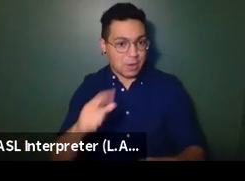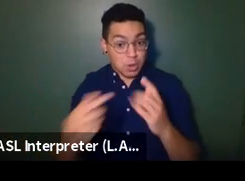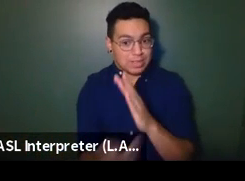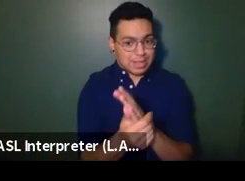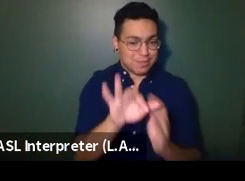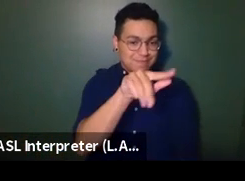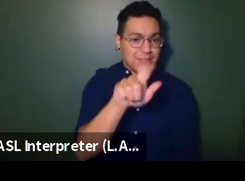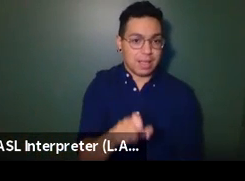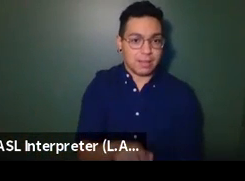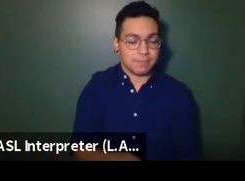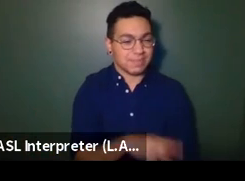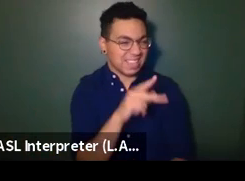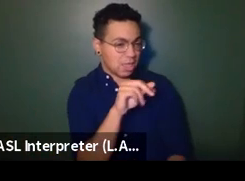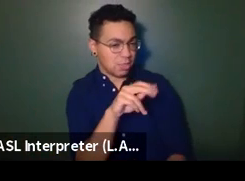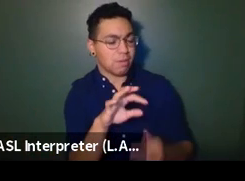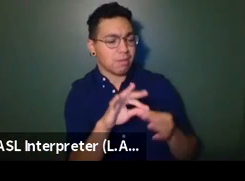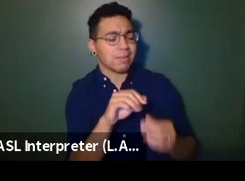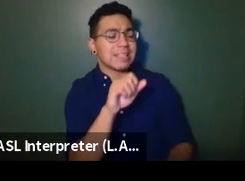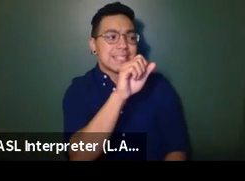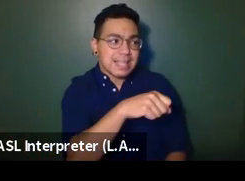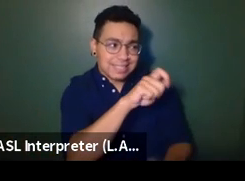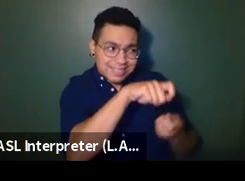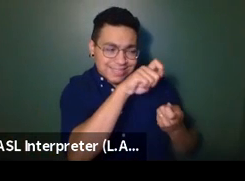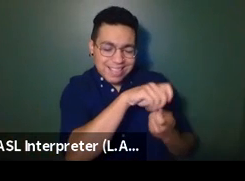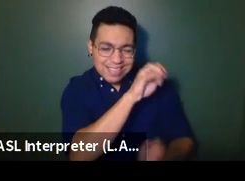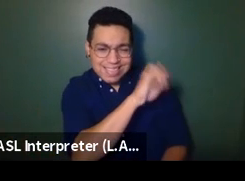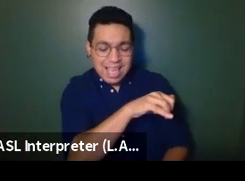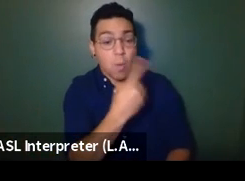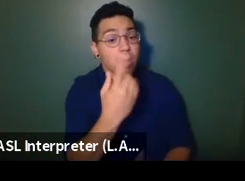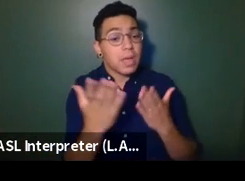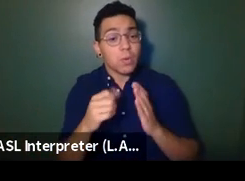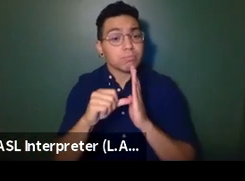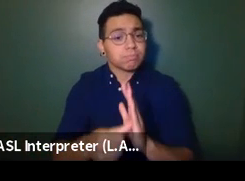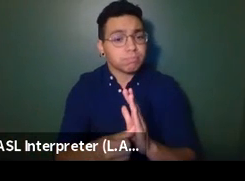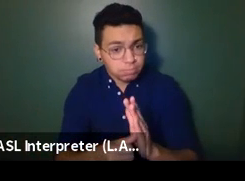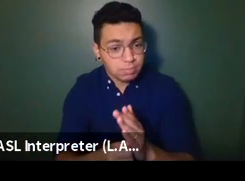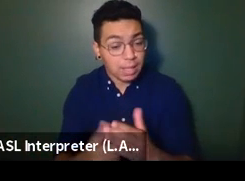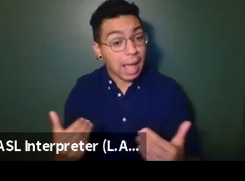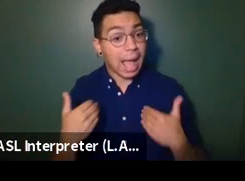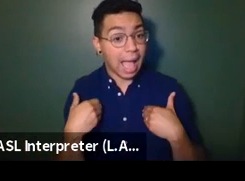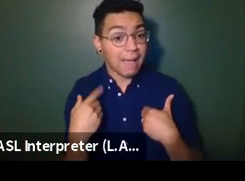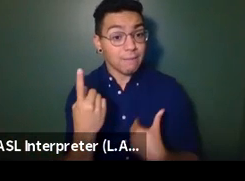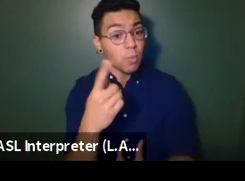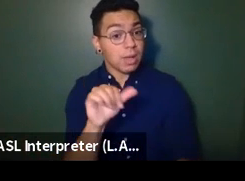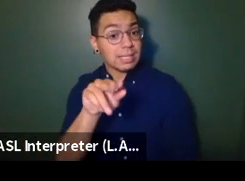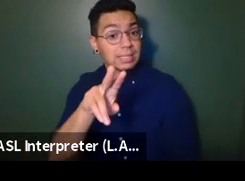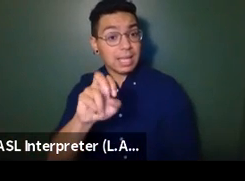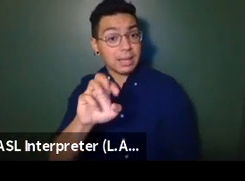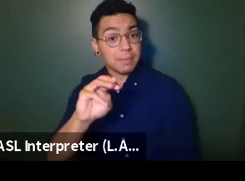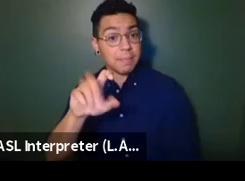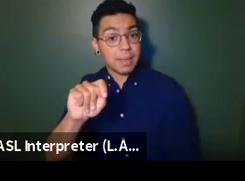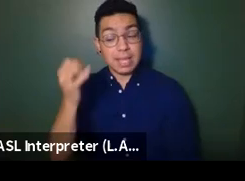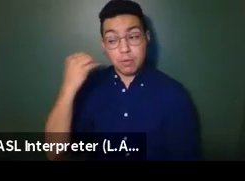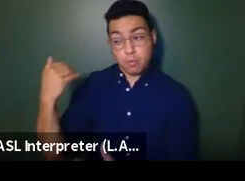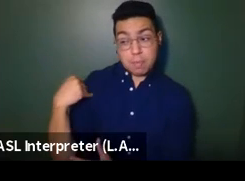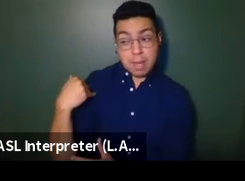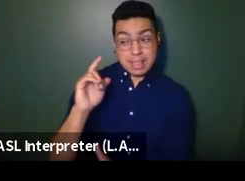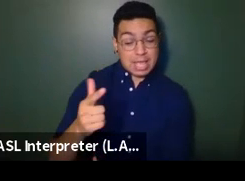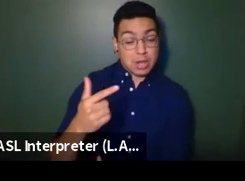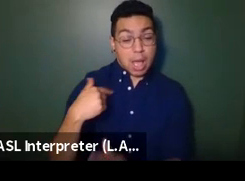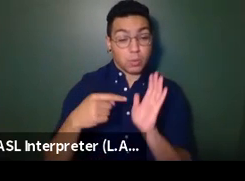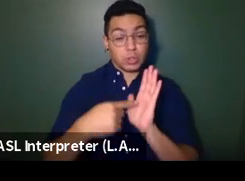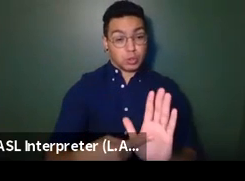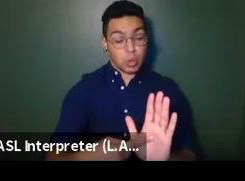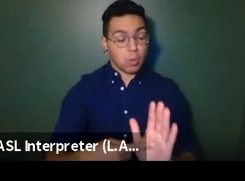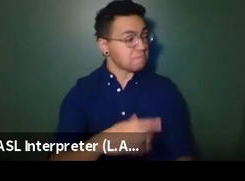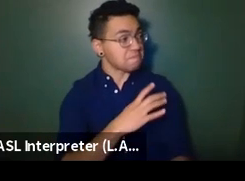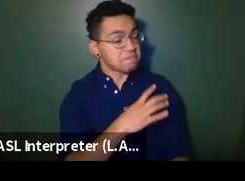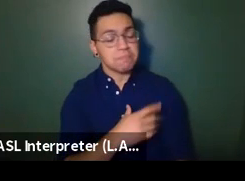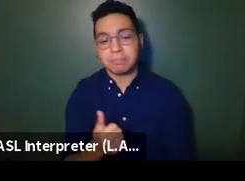Katherine Livick - ESD 112: Absolutely and one thing I want to point out, and I do have an assignment that has them all editing the same one, and Jeff, if you help me remember when I go back to the list to check that out I will.